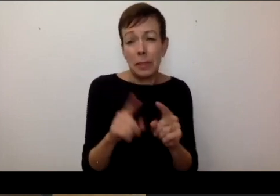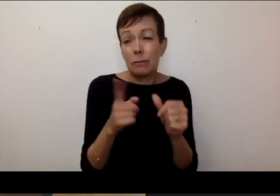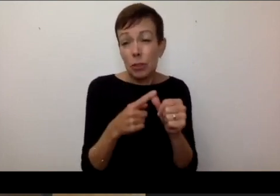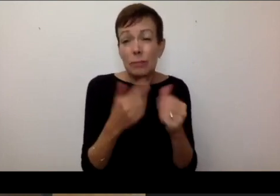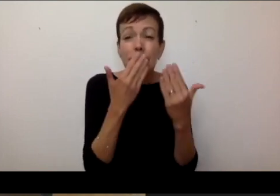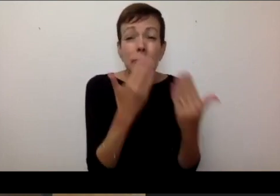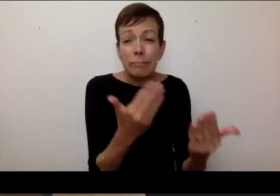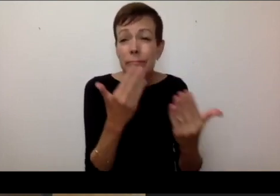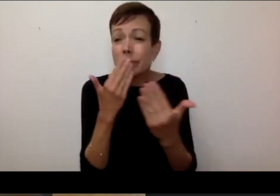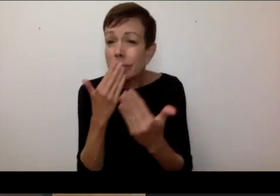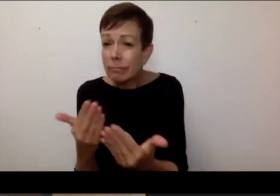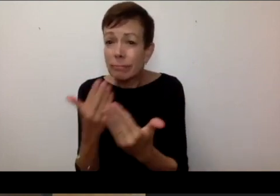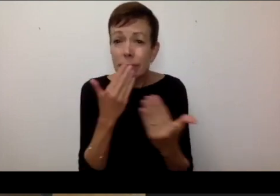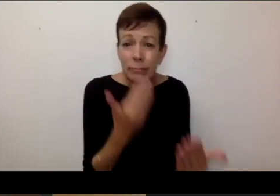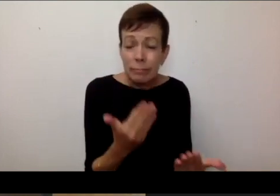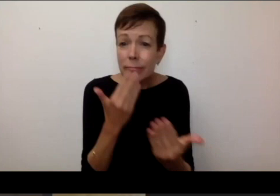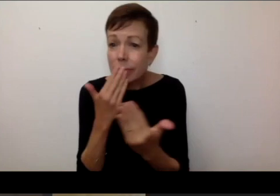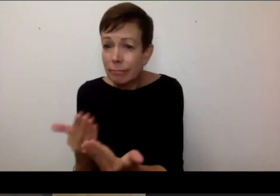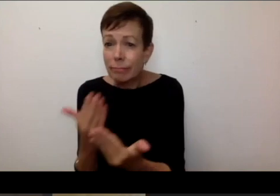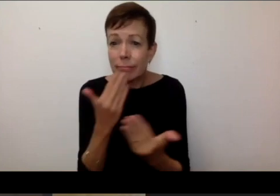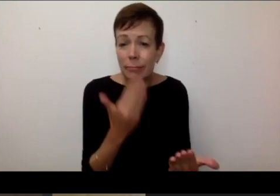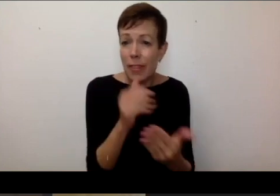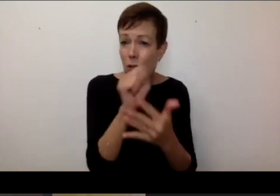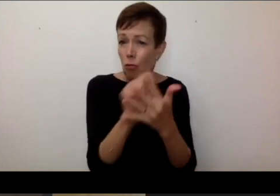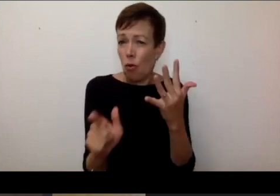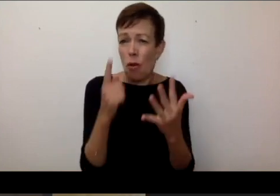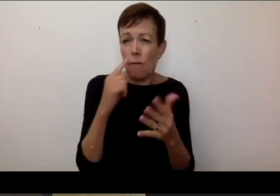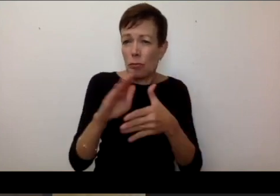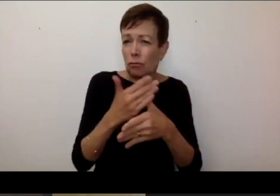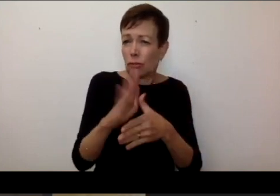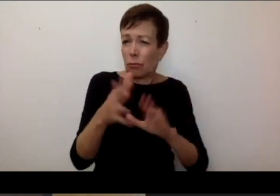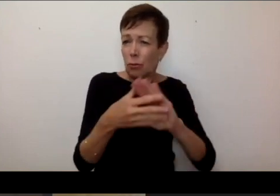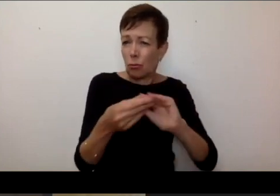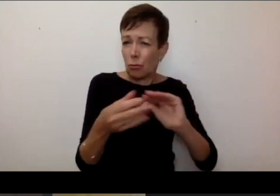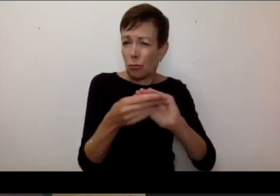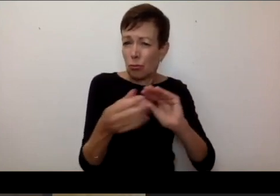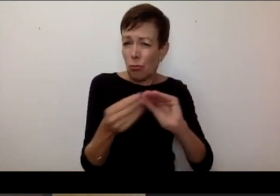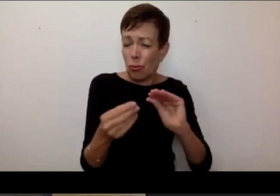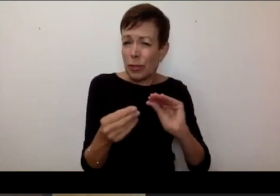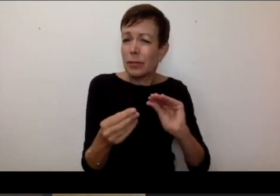zainab pierre luke clayton jd patty and craig and for matt and the